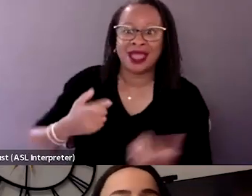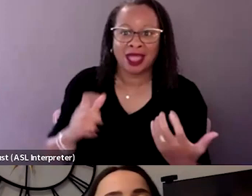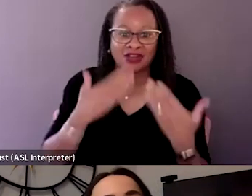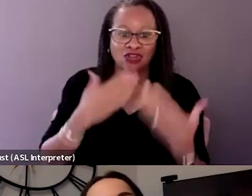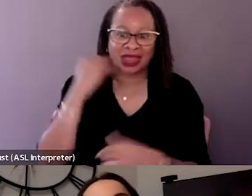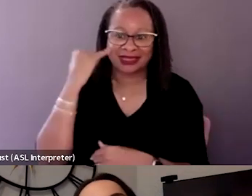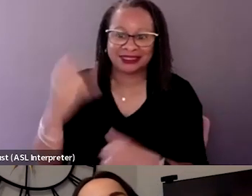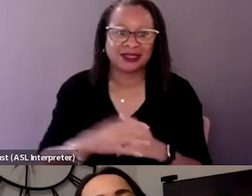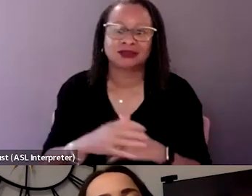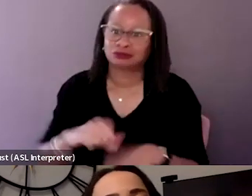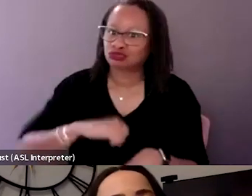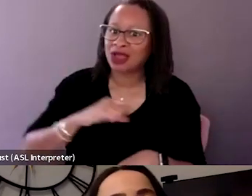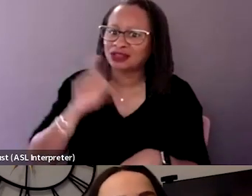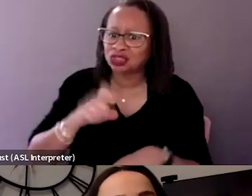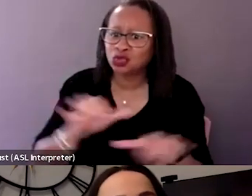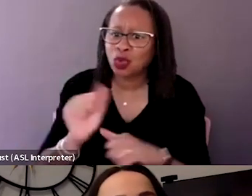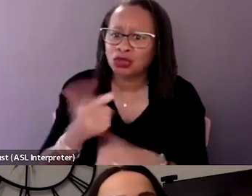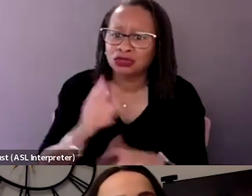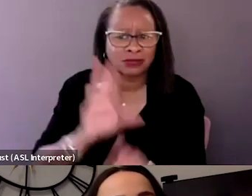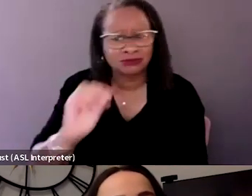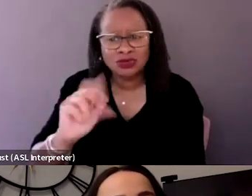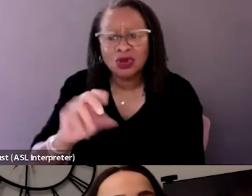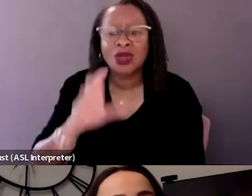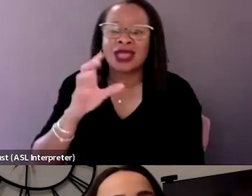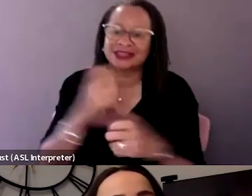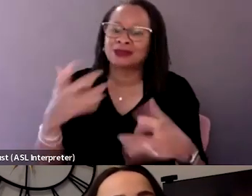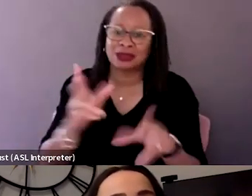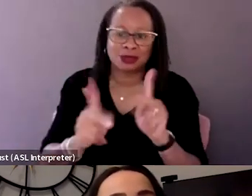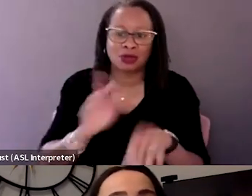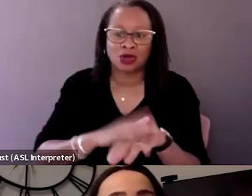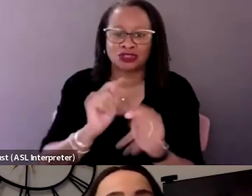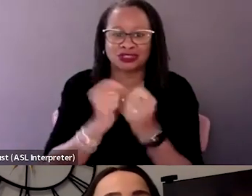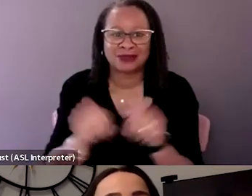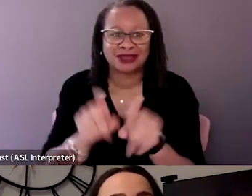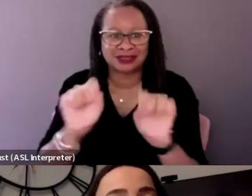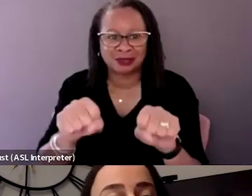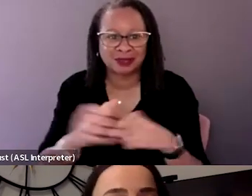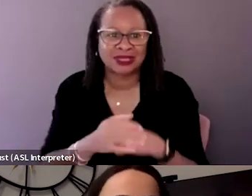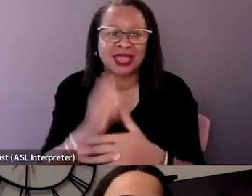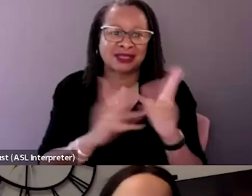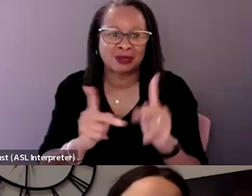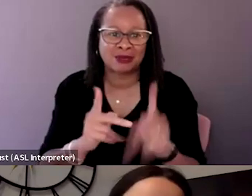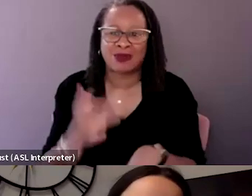No, don't do it all yourself. Get as many people as you can on your team as possible. You know, some people are lucky and they're born as Mozart